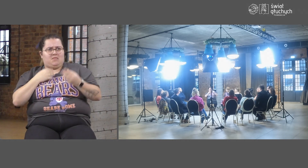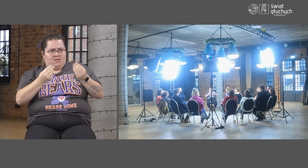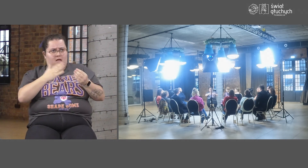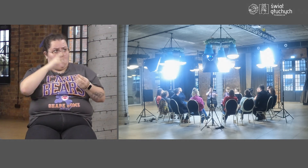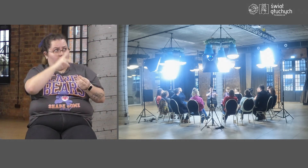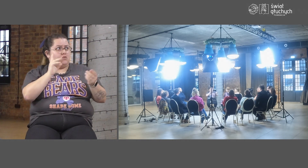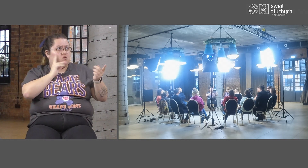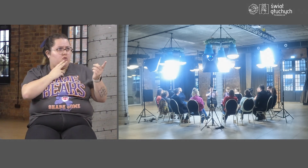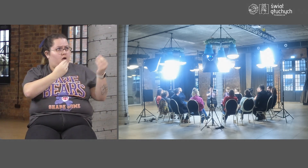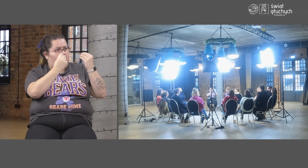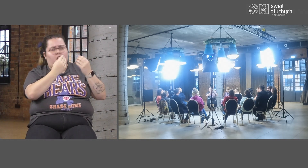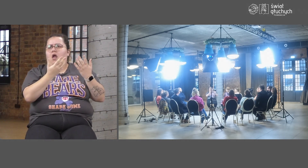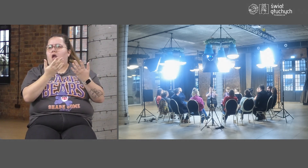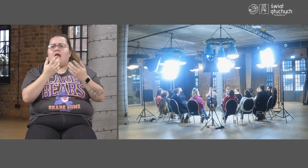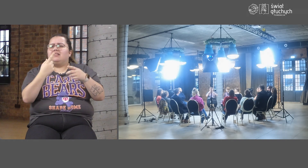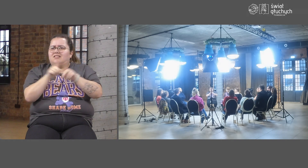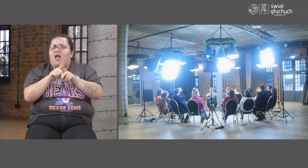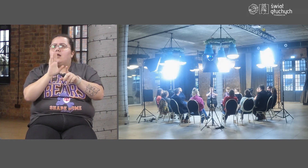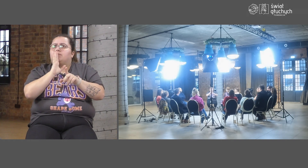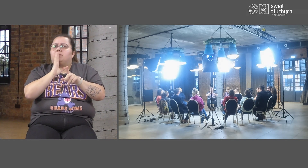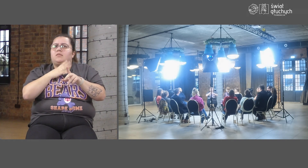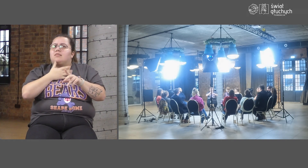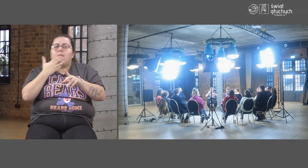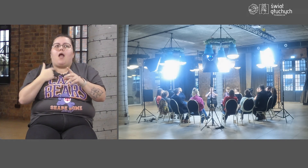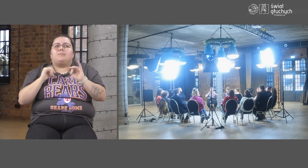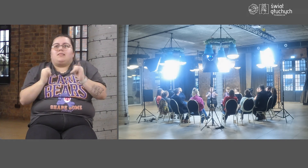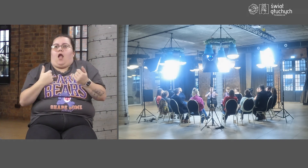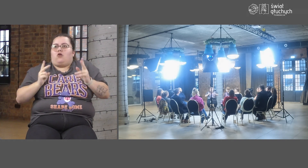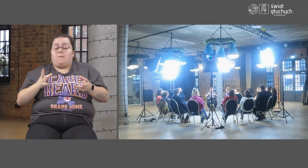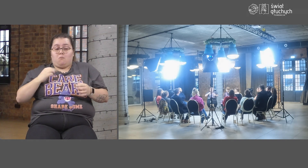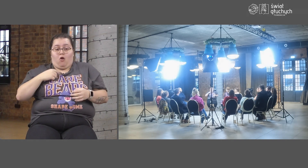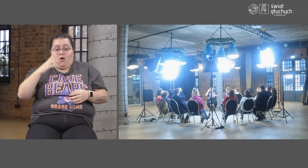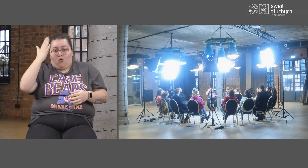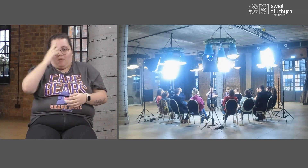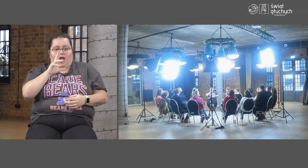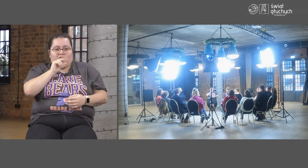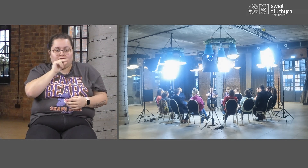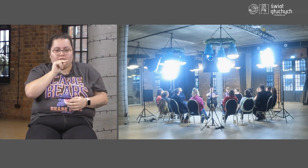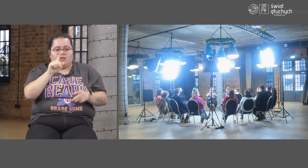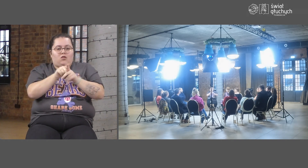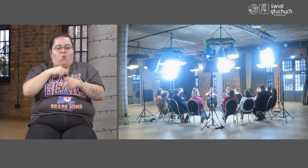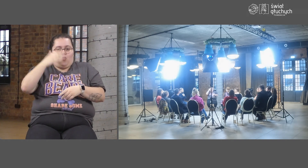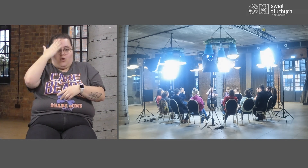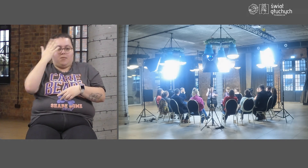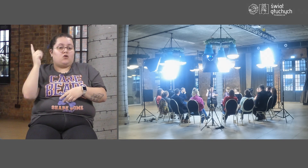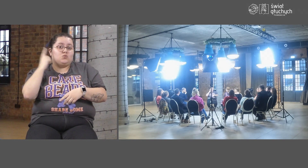It would have been great if my parents had taught me: when I can hear, I can speak,